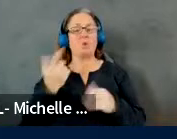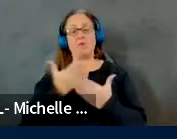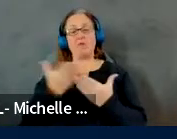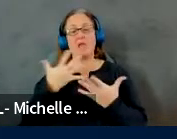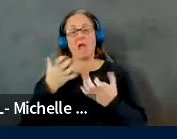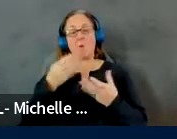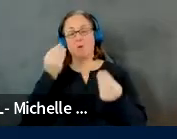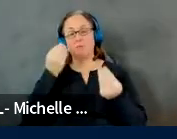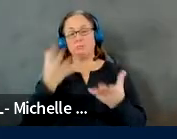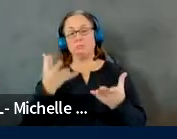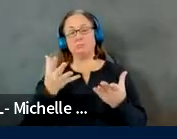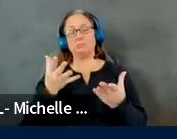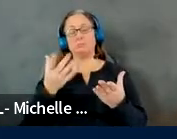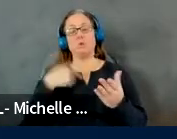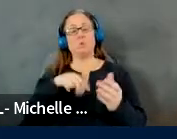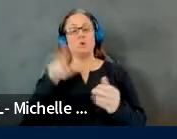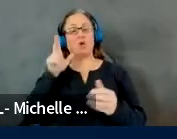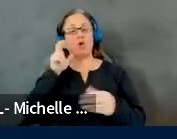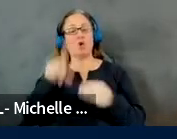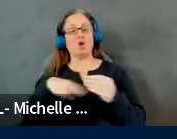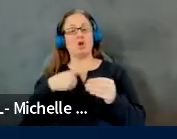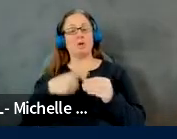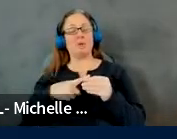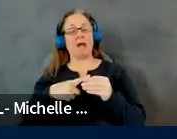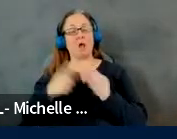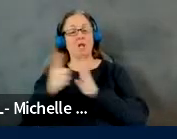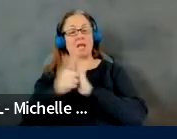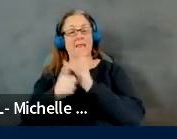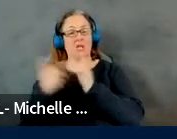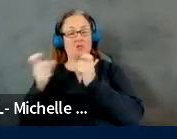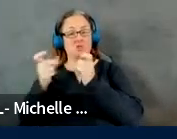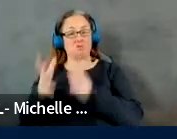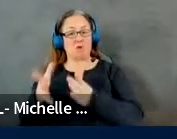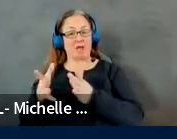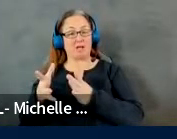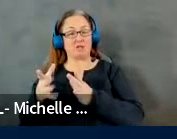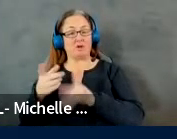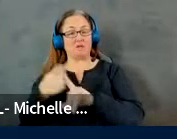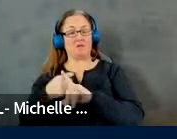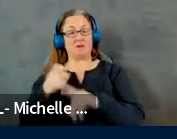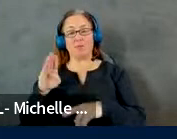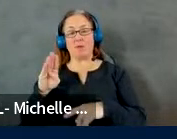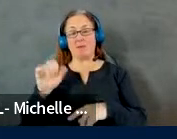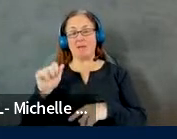when we heard testimony from the legal Director of the Baselon Center for Mental Health Law,